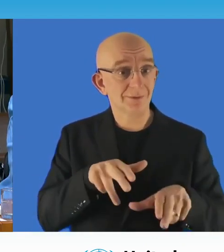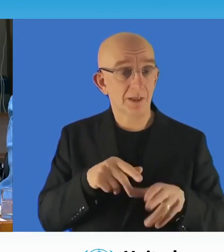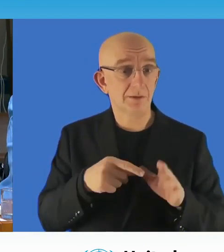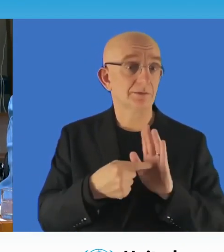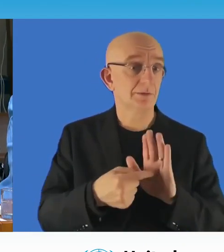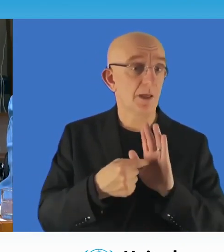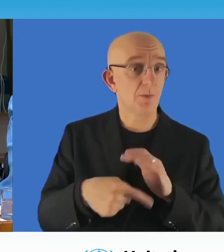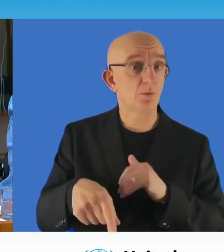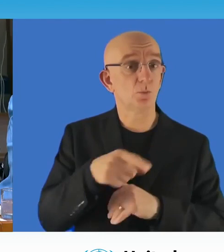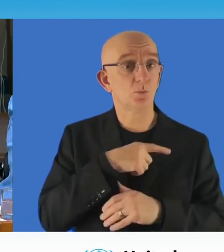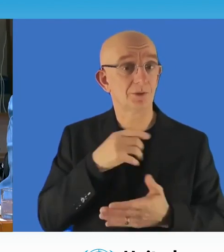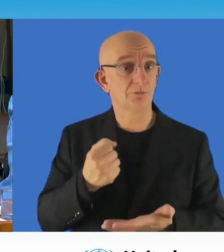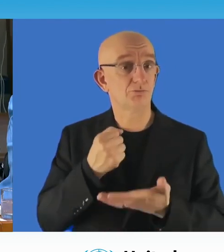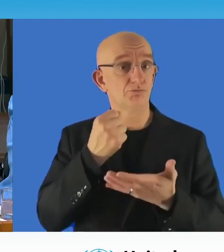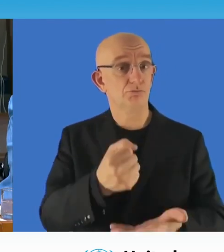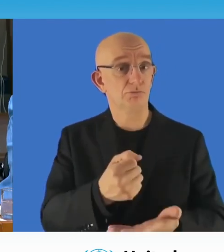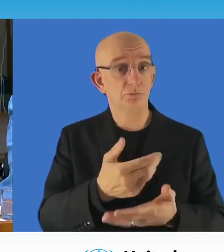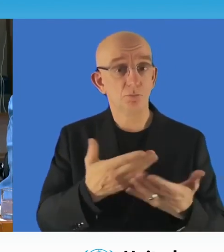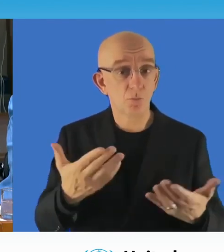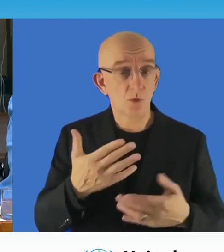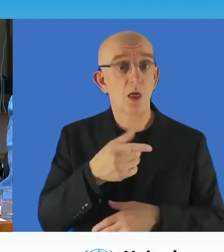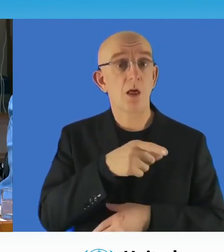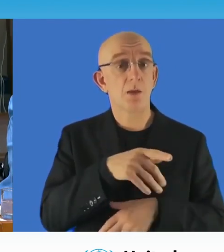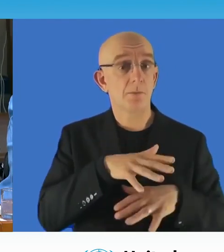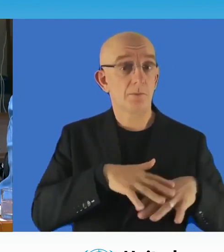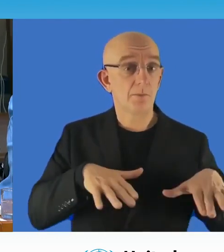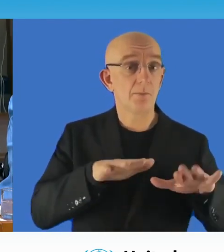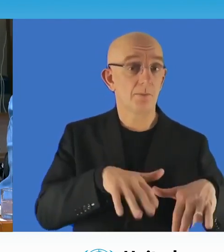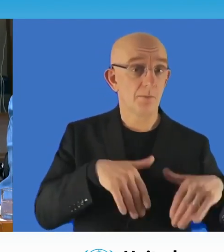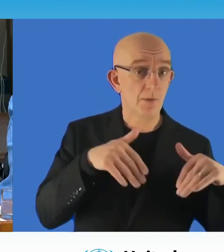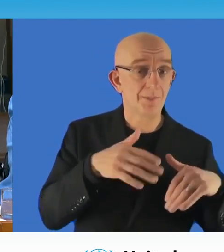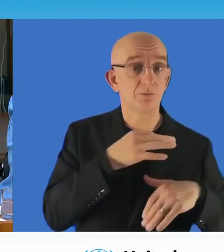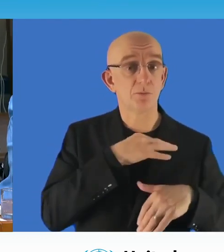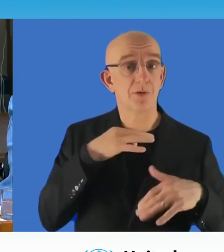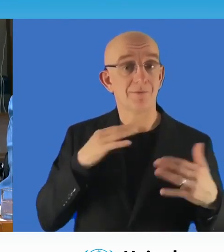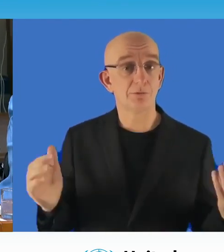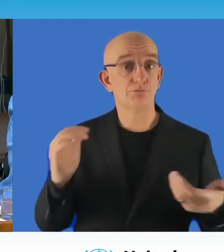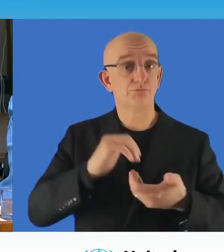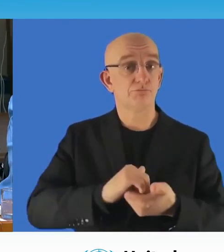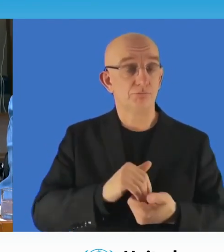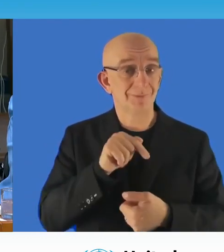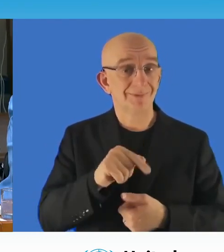employability of persons with disabilities in Ukraine we are also working with the ministry